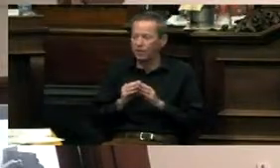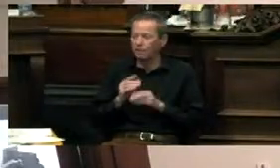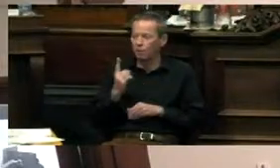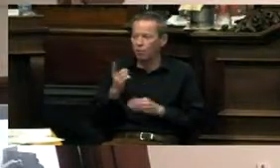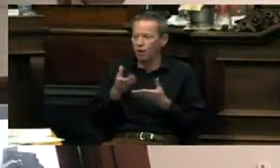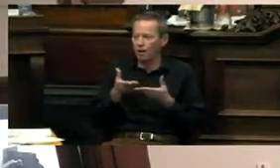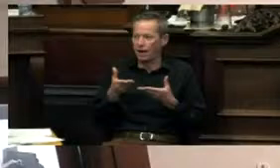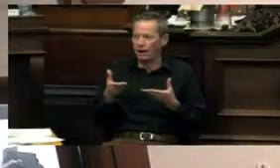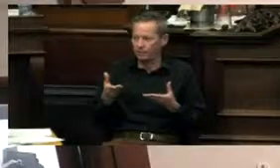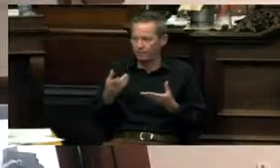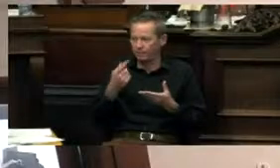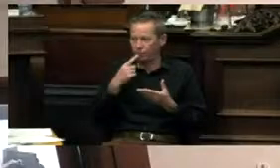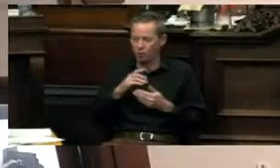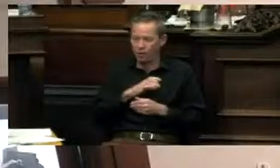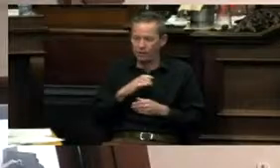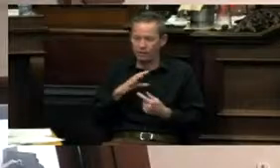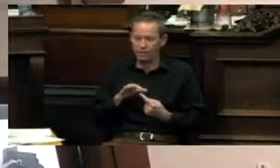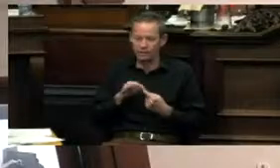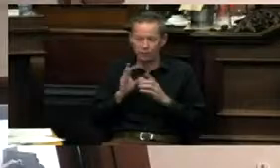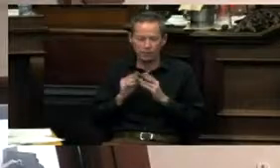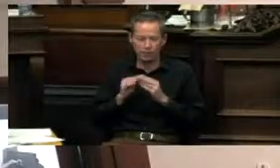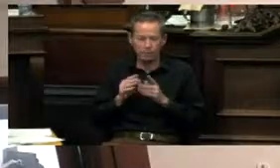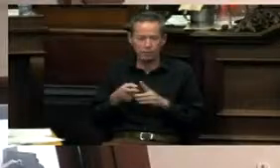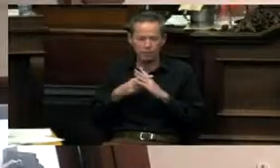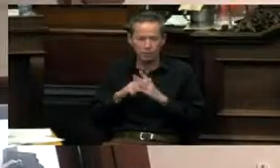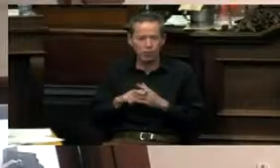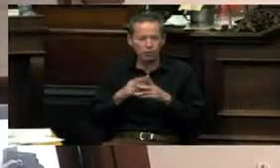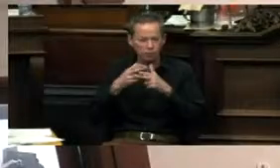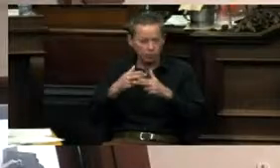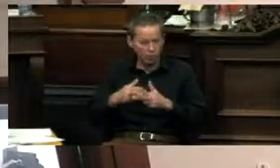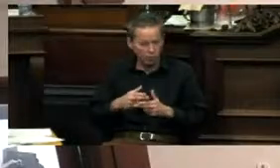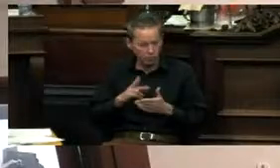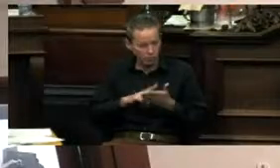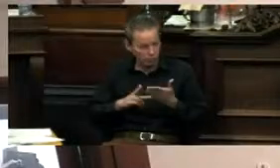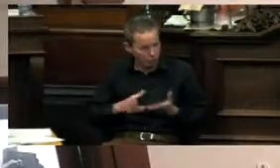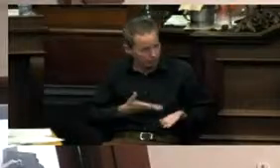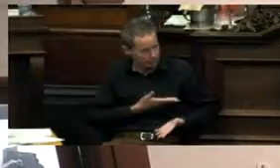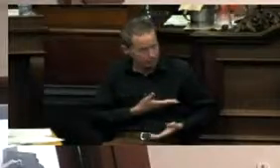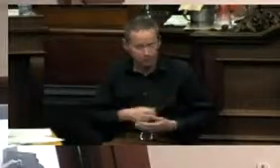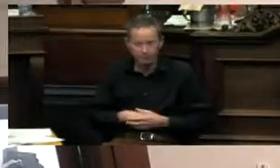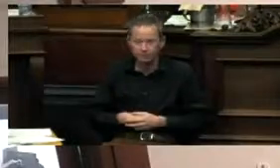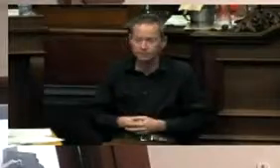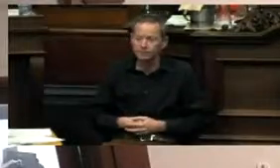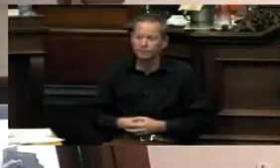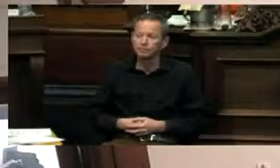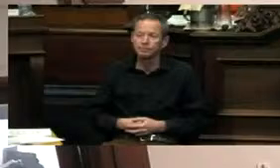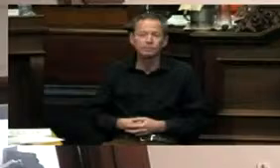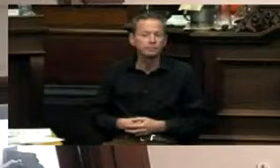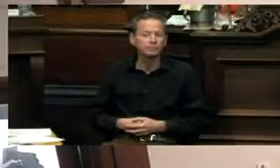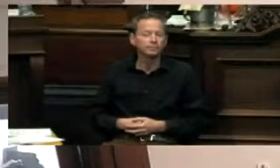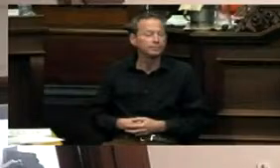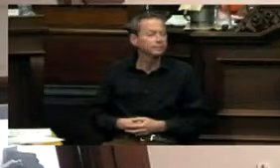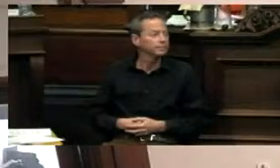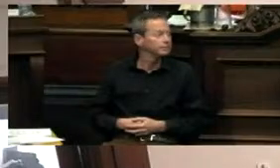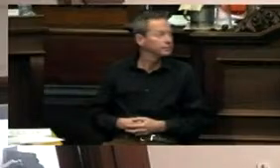afternoon, everyone. Tonight we are meeting on the act of one item related to the rules of Council. The special meeting